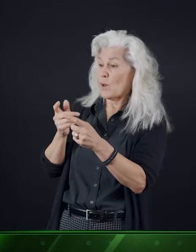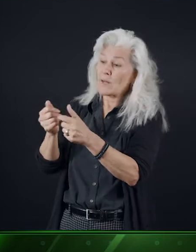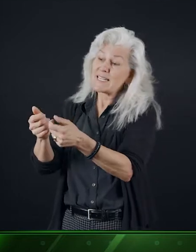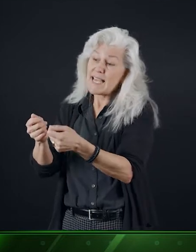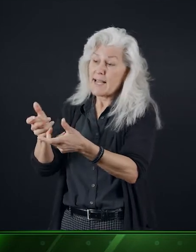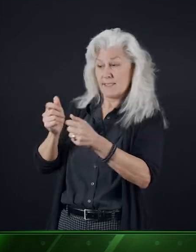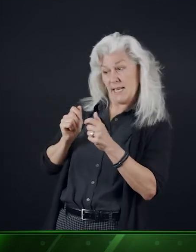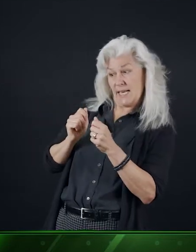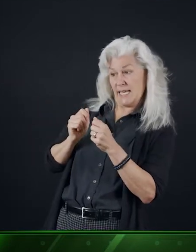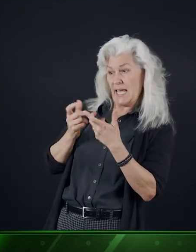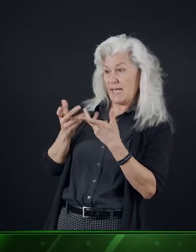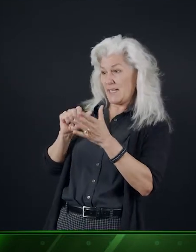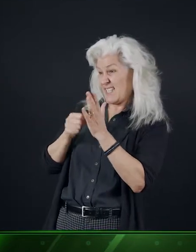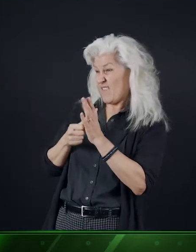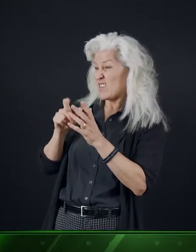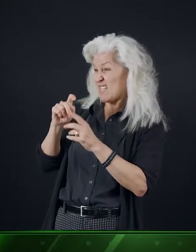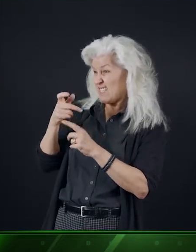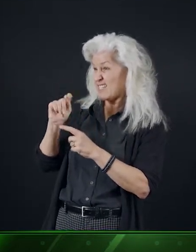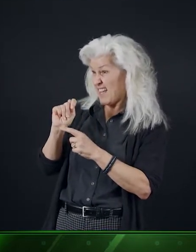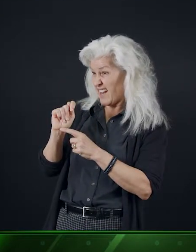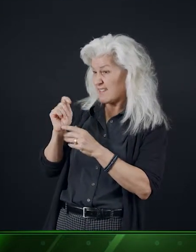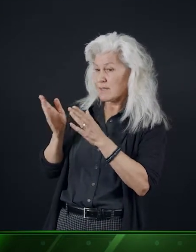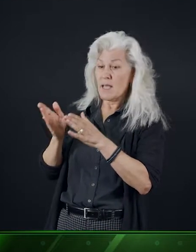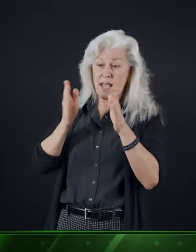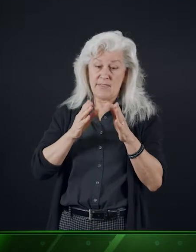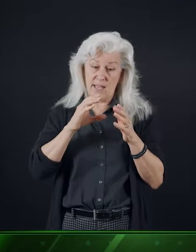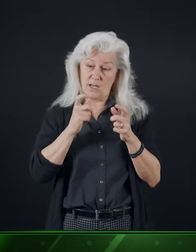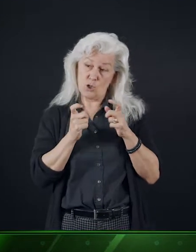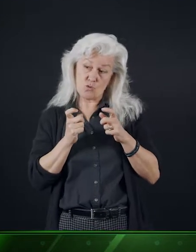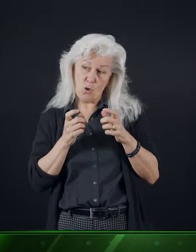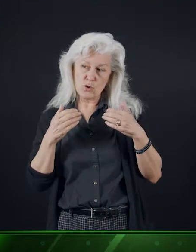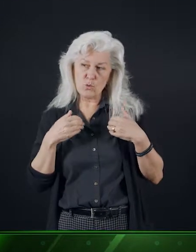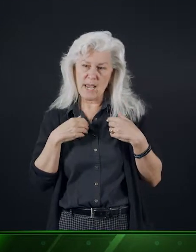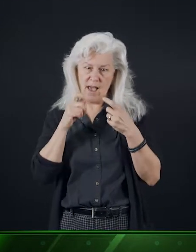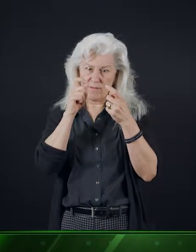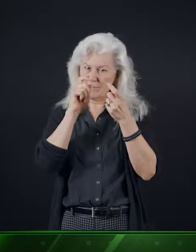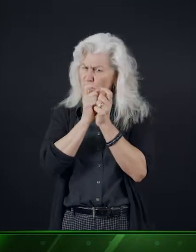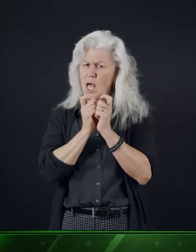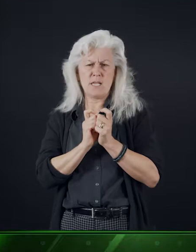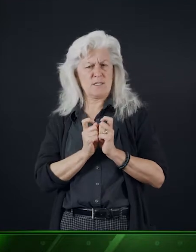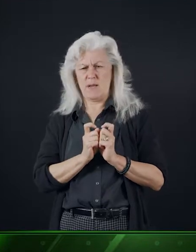Moving to controls, we have a ton of customizability for both controller and keyboard and mouse